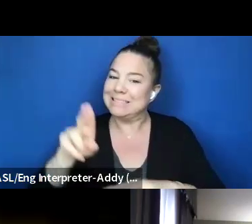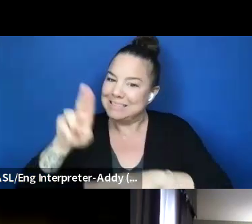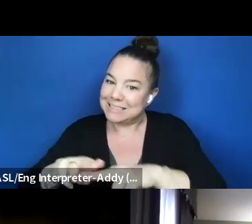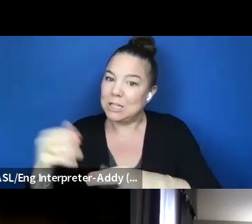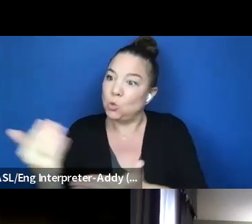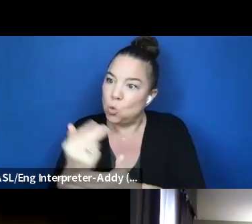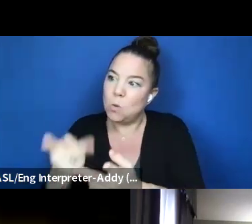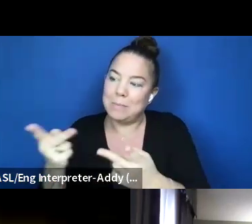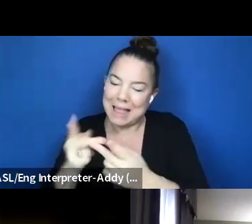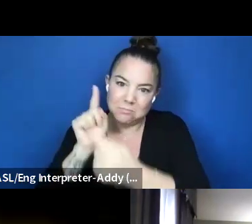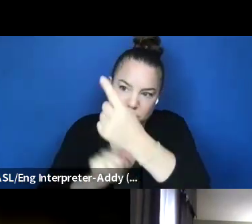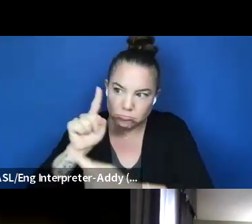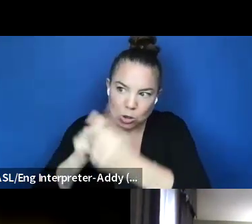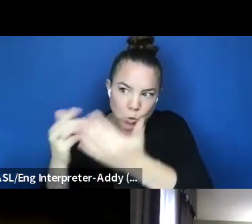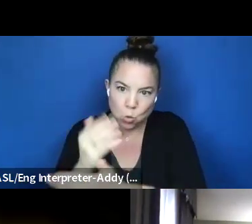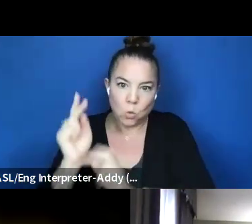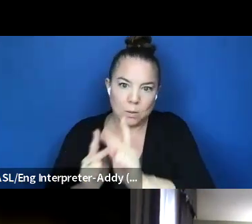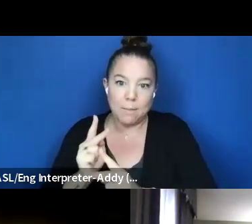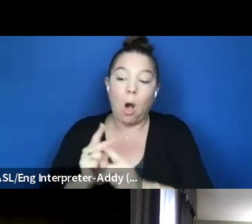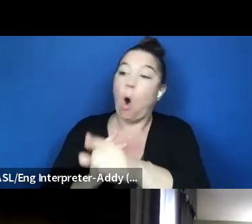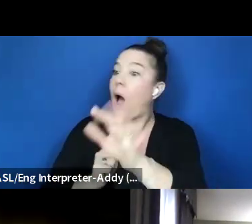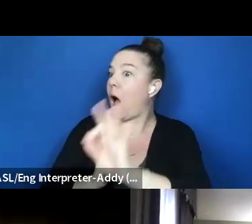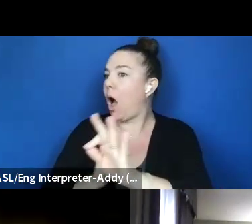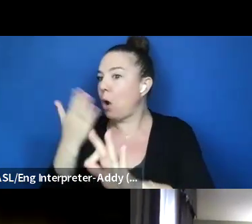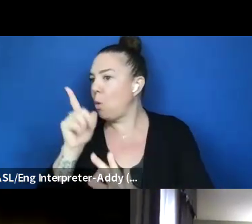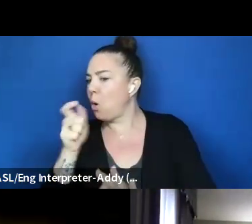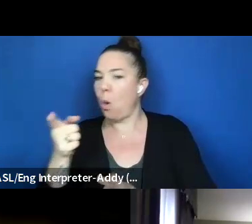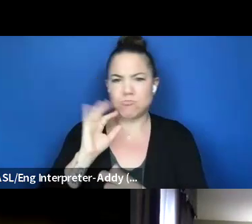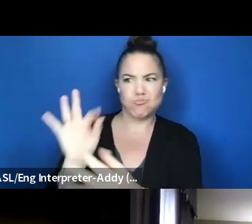Don Posh: No talk to people you don't know. Don Posh: and then